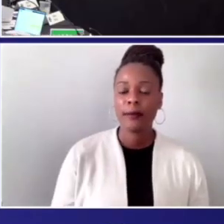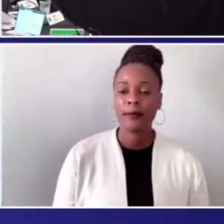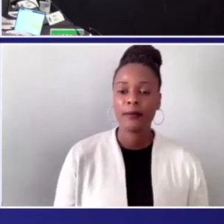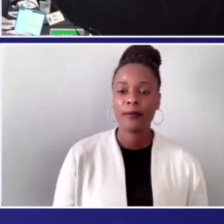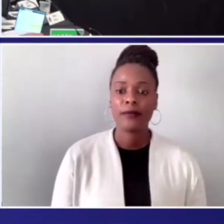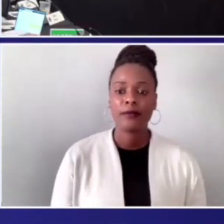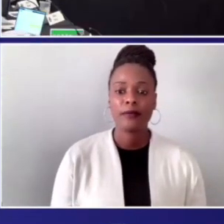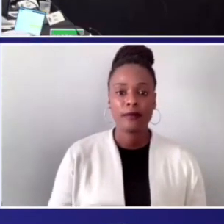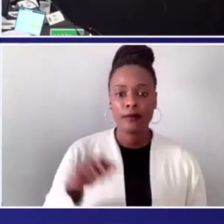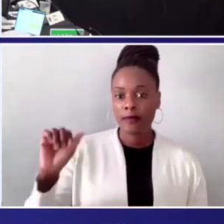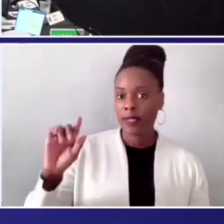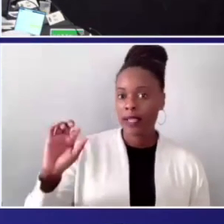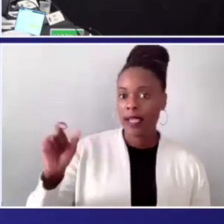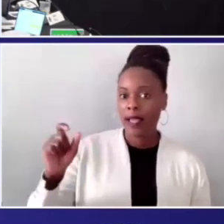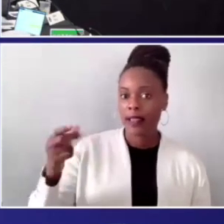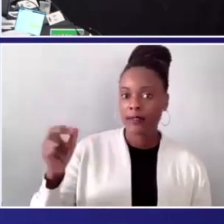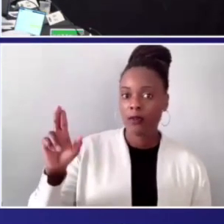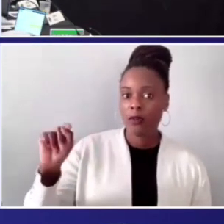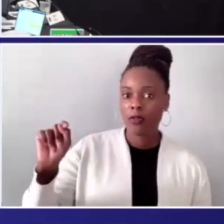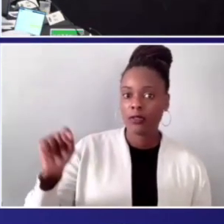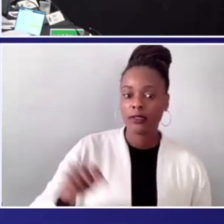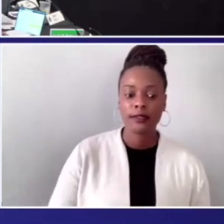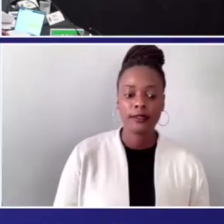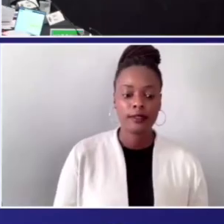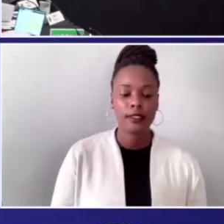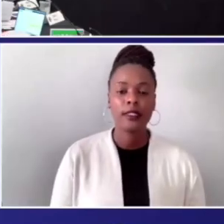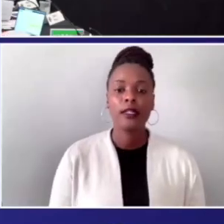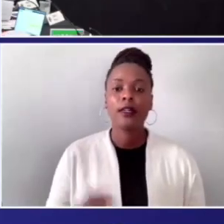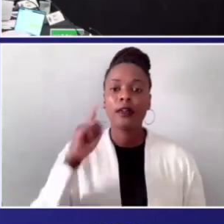Alex Holt? So for paragraph (6),